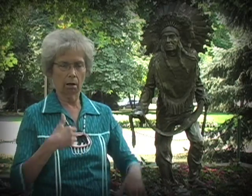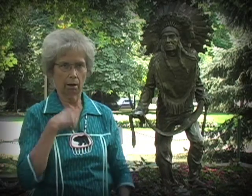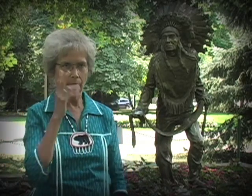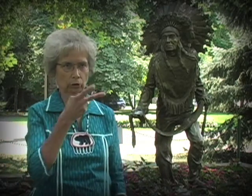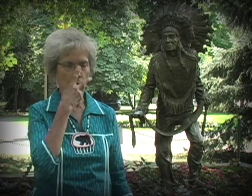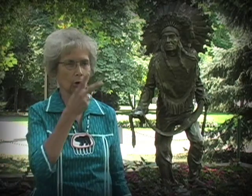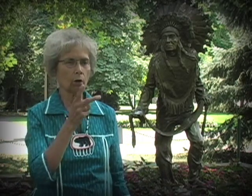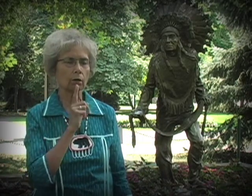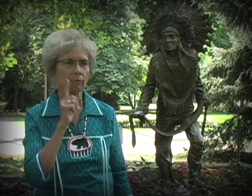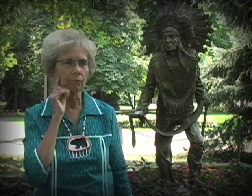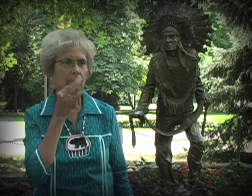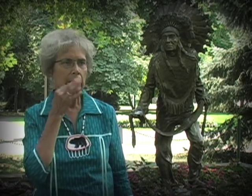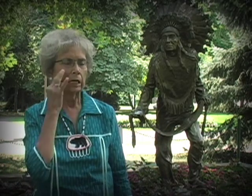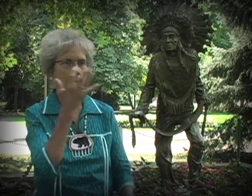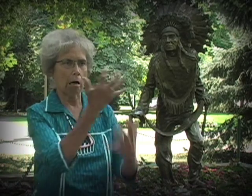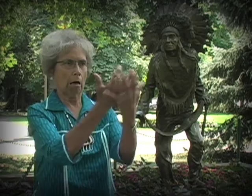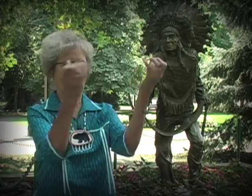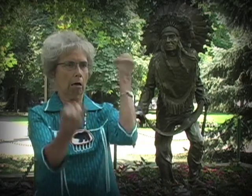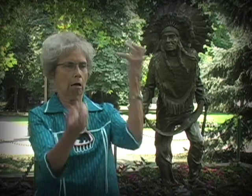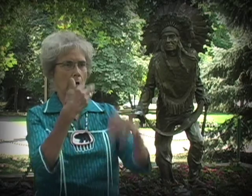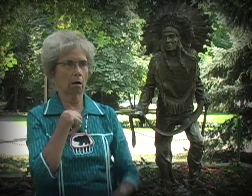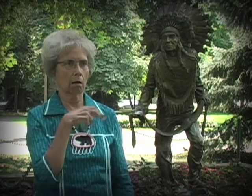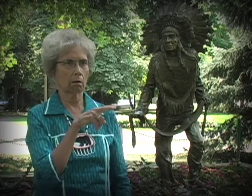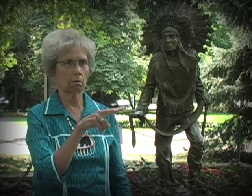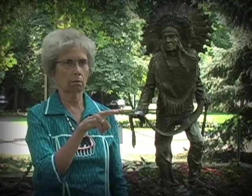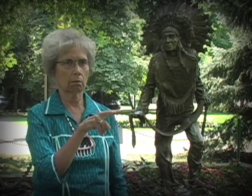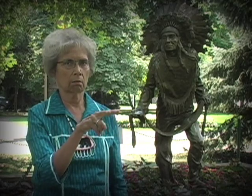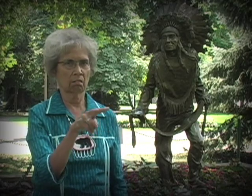I never saw Deaf Native Americans chatting in sign language so I observed them.